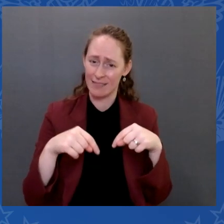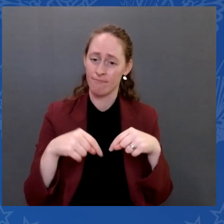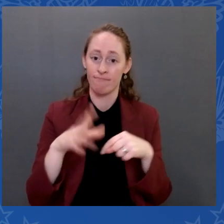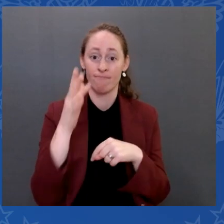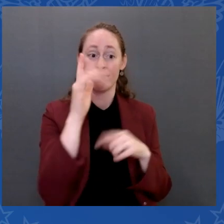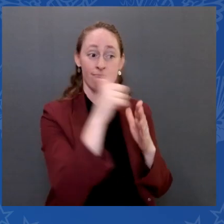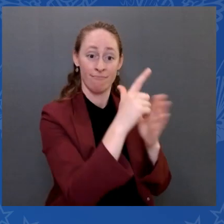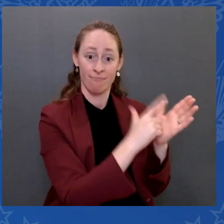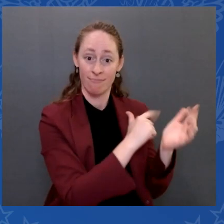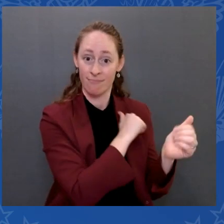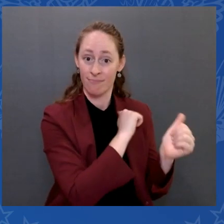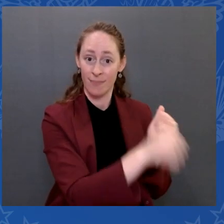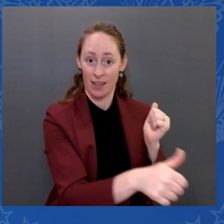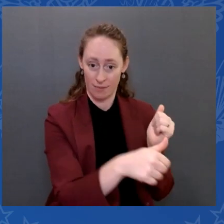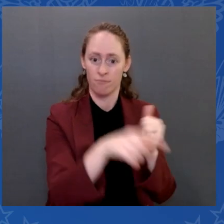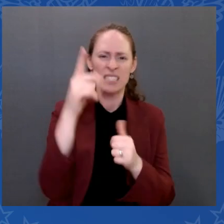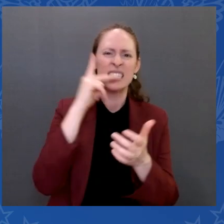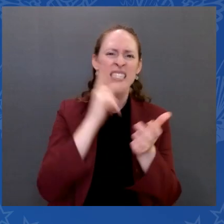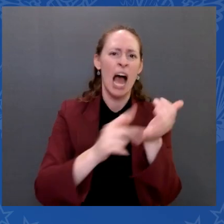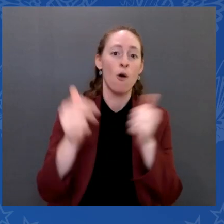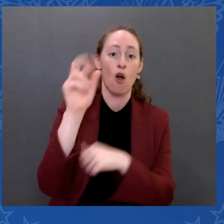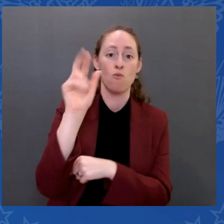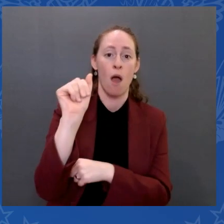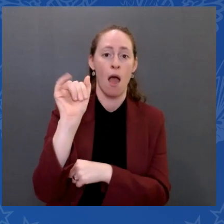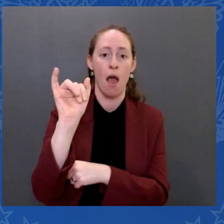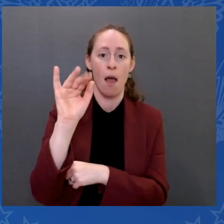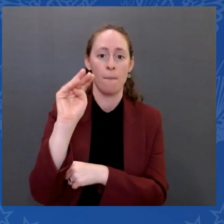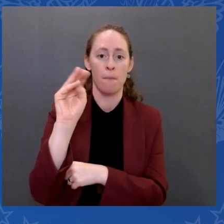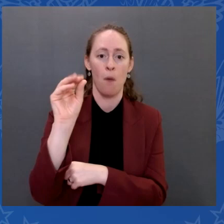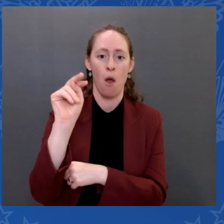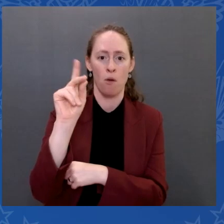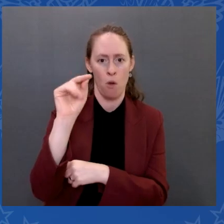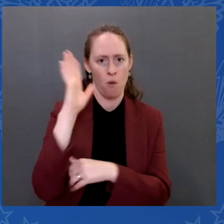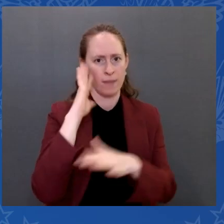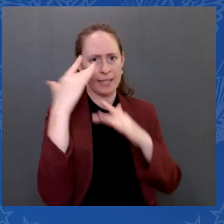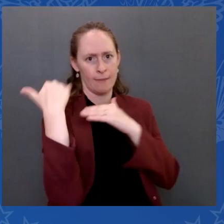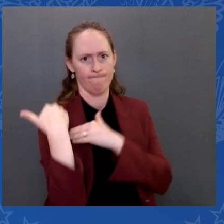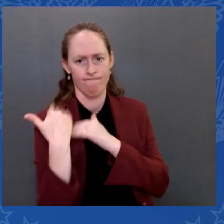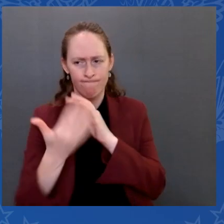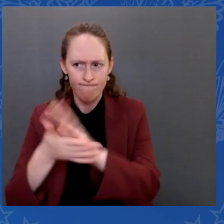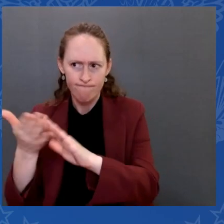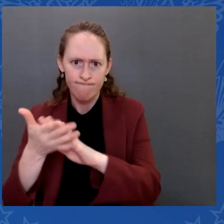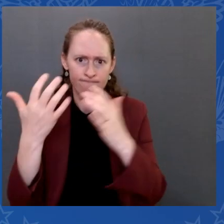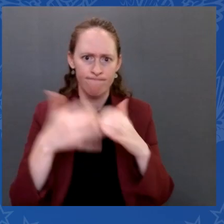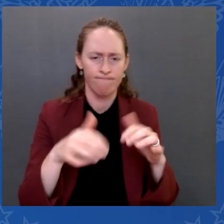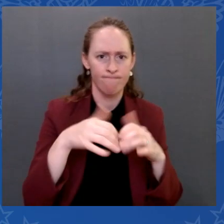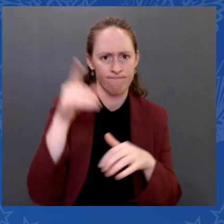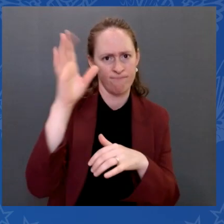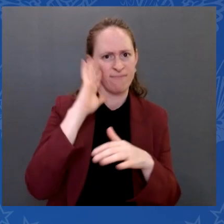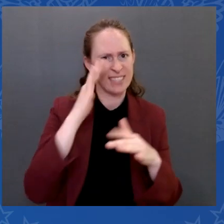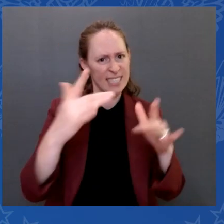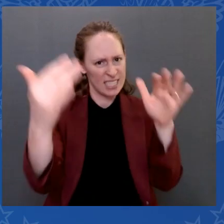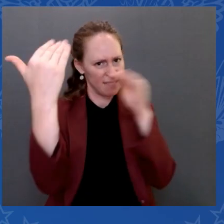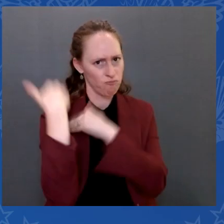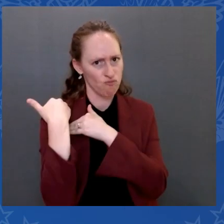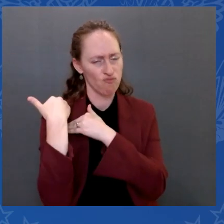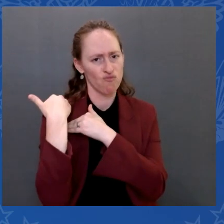So, Madam Secretary, if you could just sort of tee up what you see as the economic context, and then I want to bring in Geoff and Tom and Mark and Chris to this conversation.